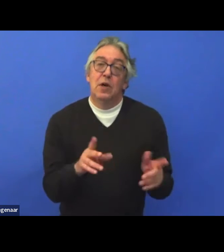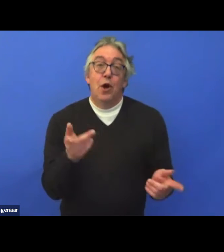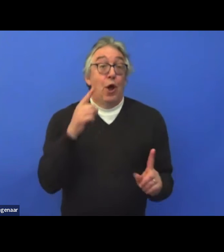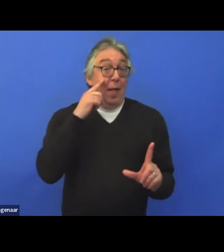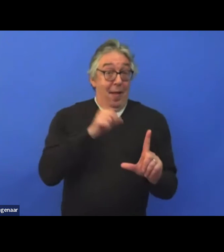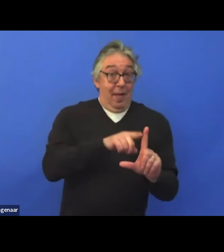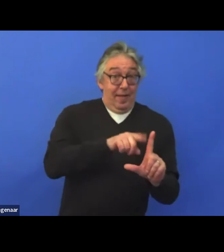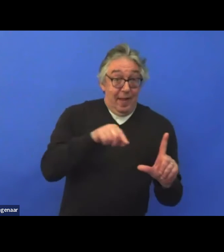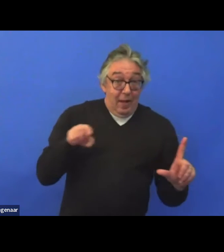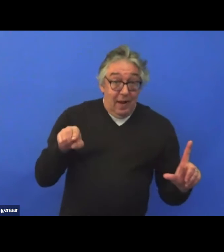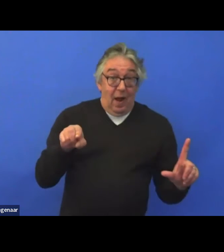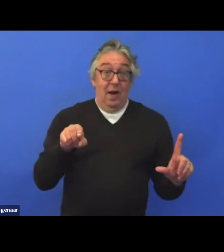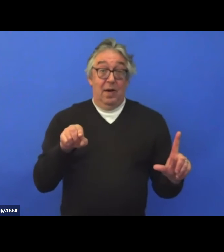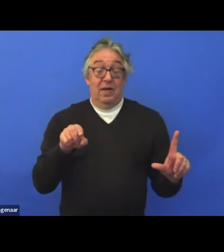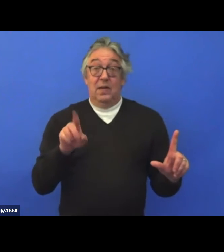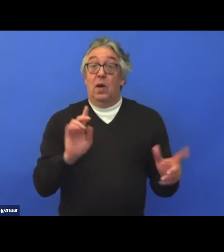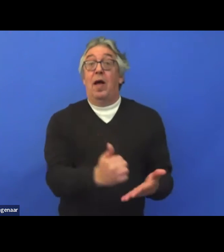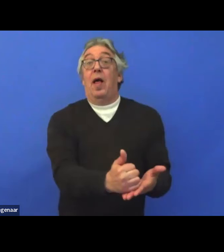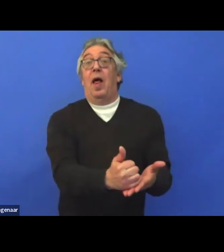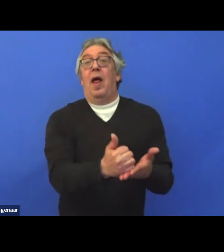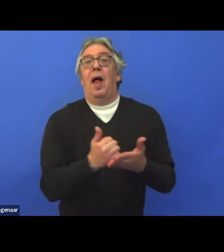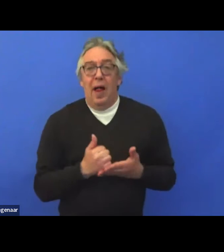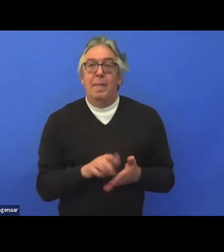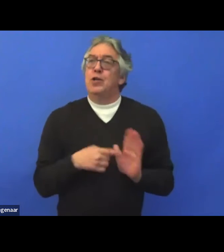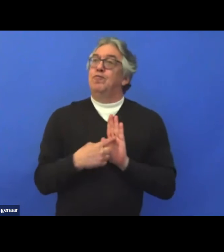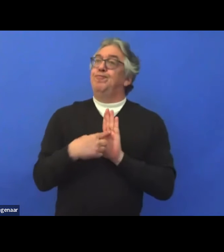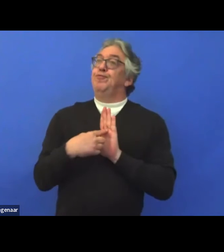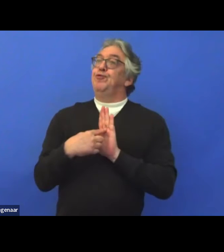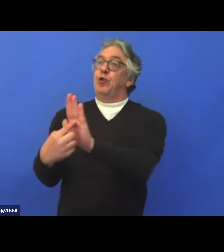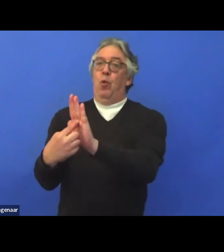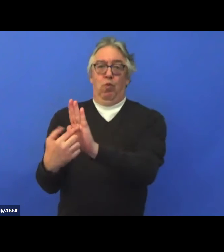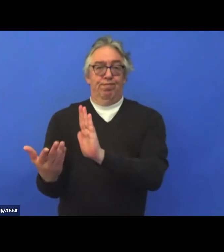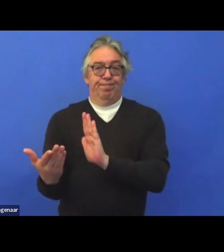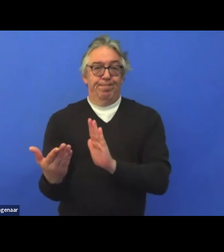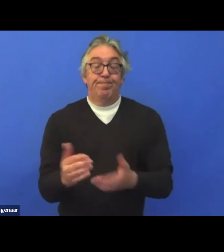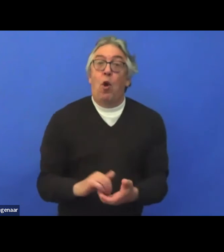Building credibility of the organisations and approaches.